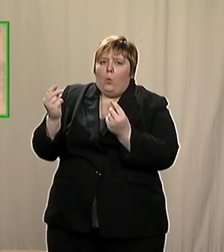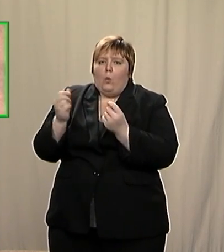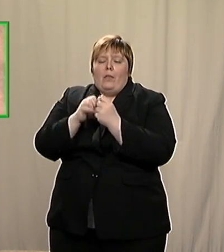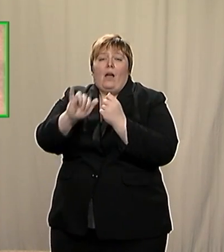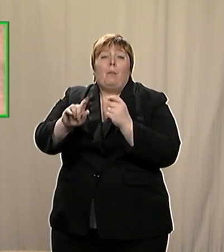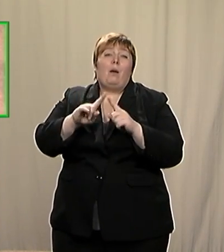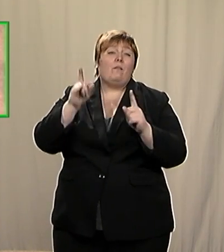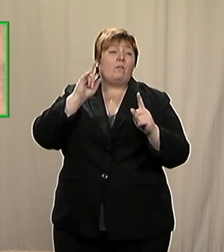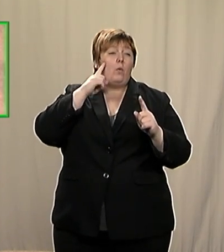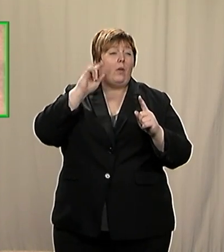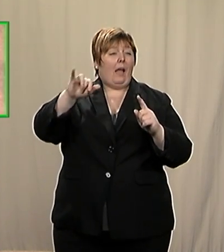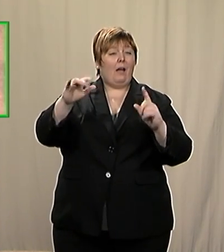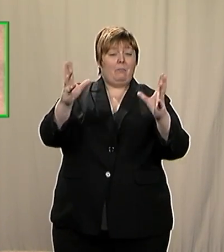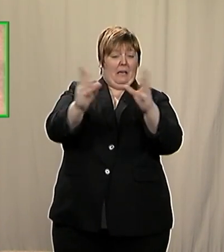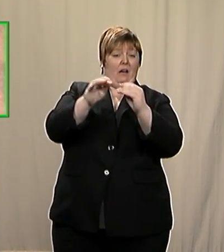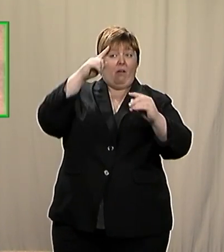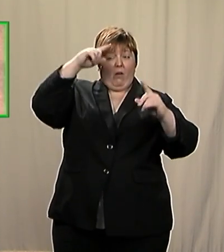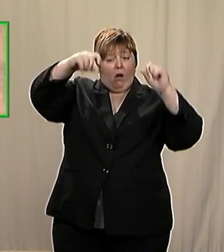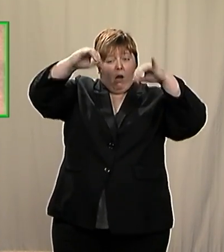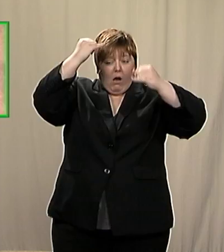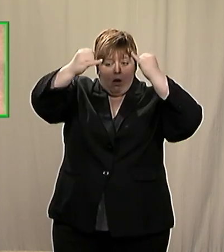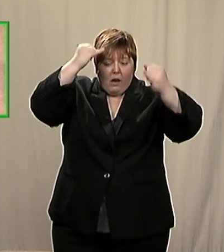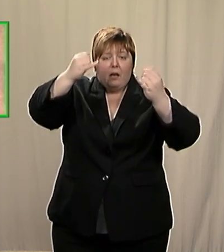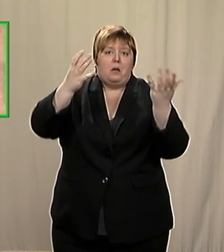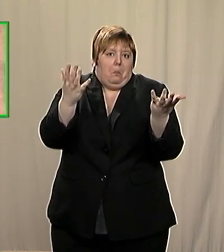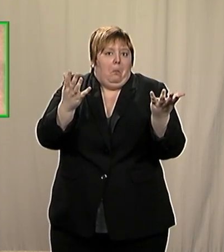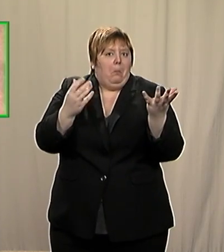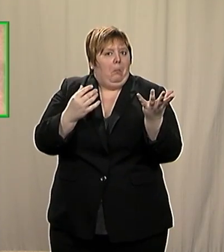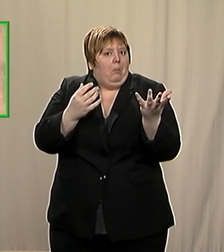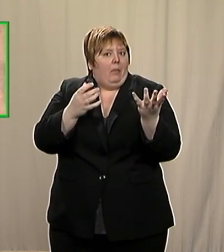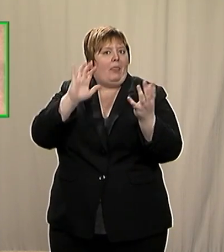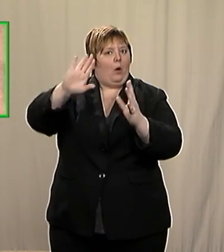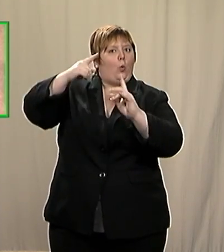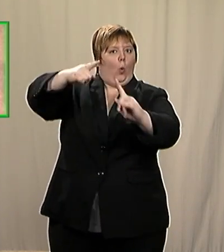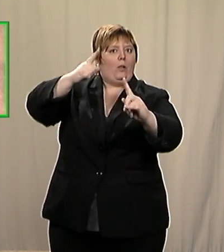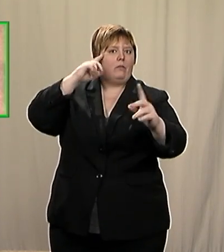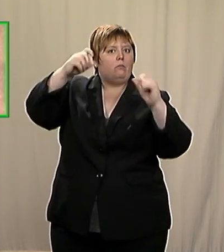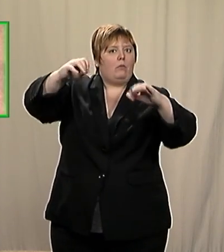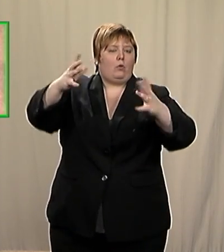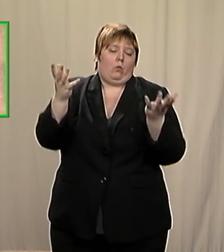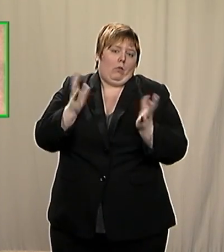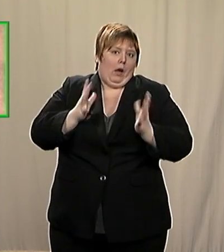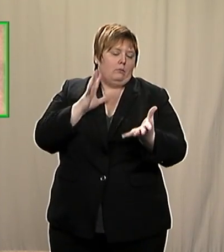Again, conference booth interpreting, the interpreter almost never has a chance to stop the speaker in any way.